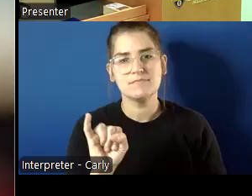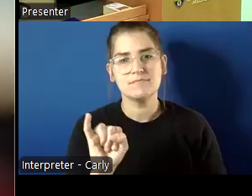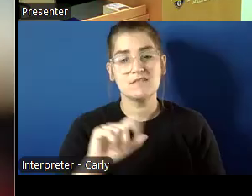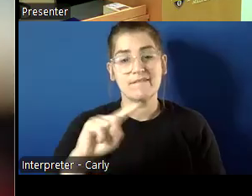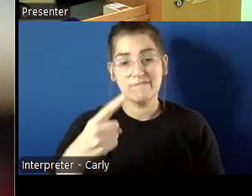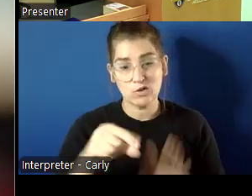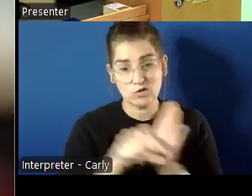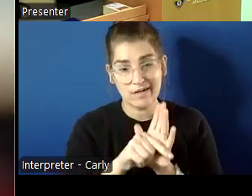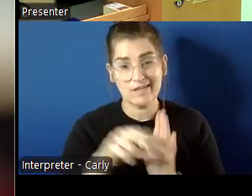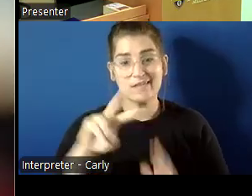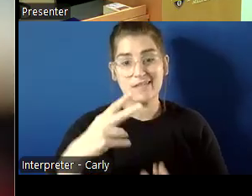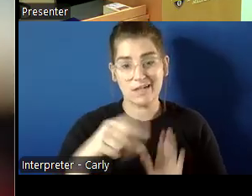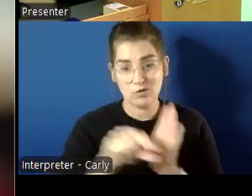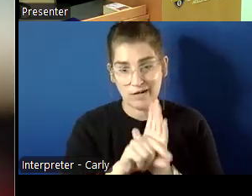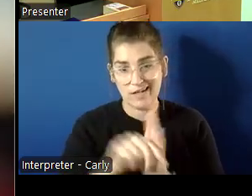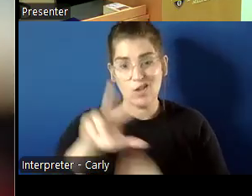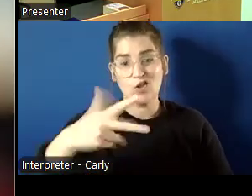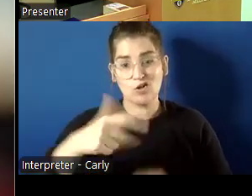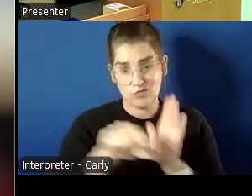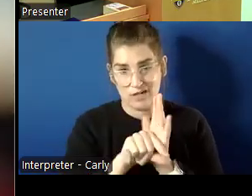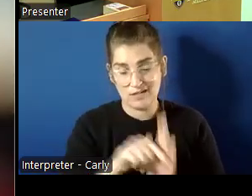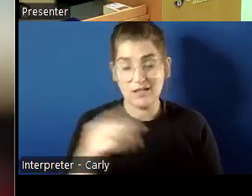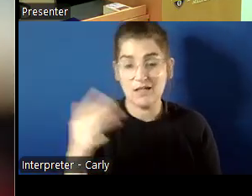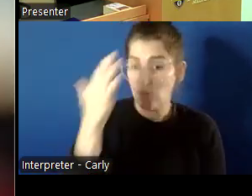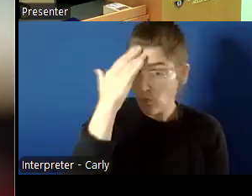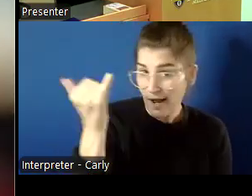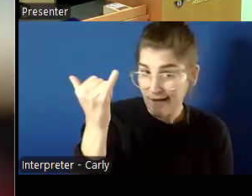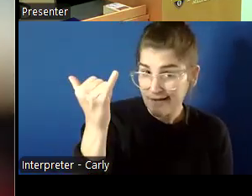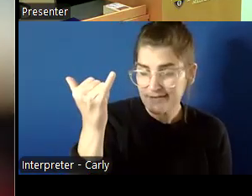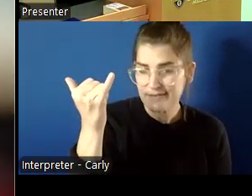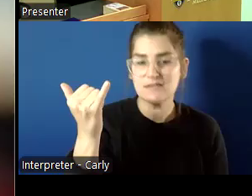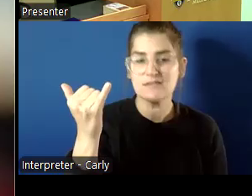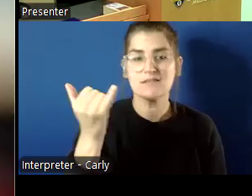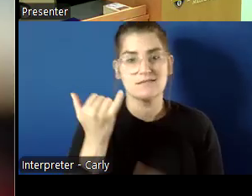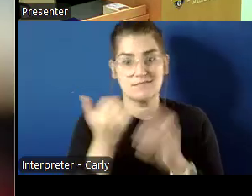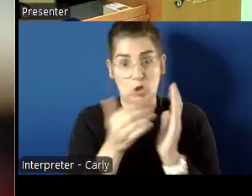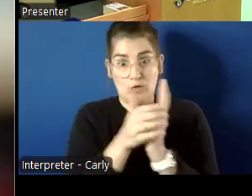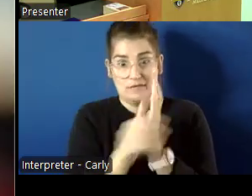second grade, third grade. Why? Because that's when those skills are called upon.